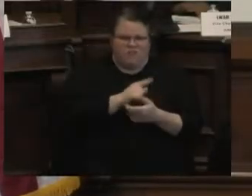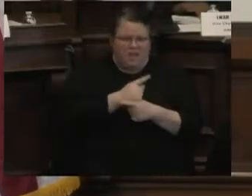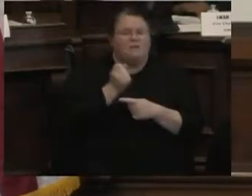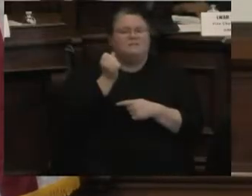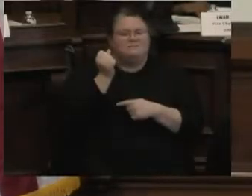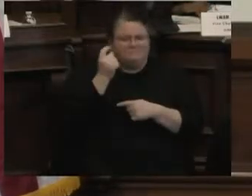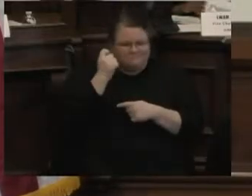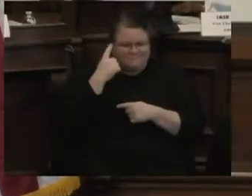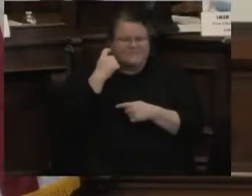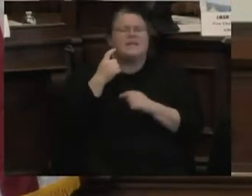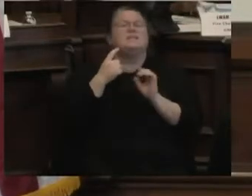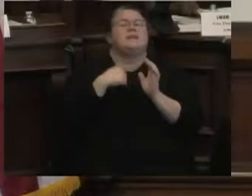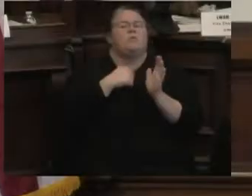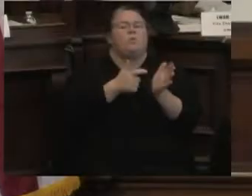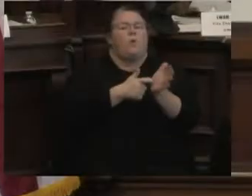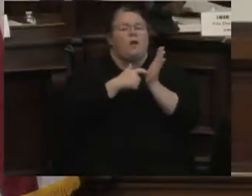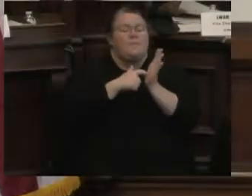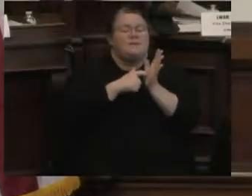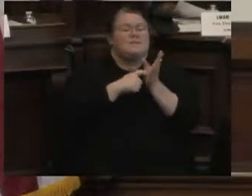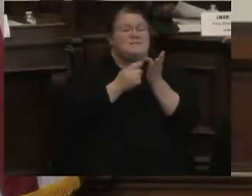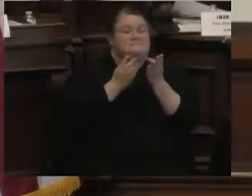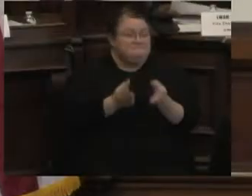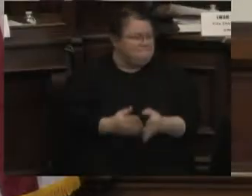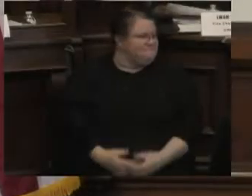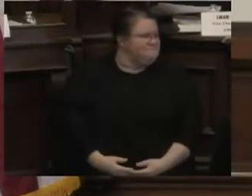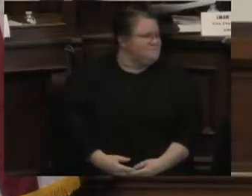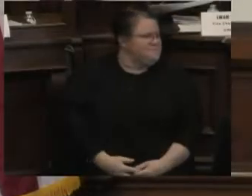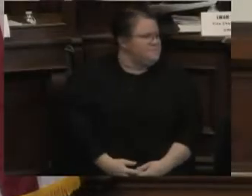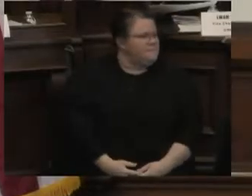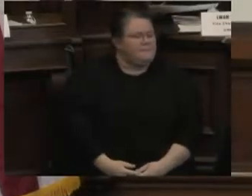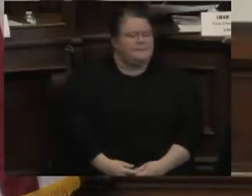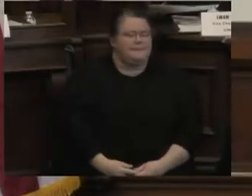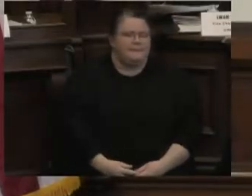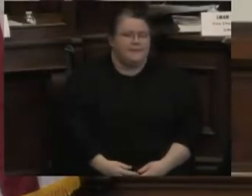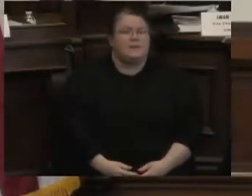this is something that is in